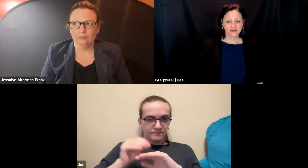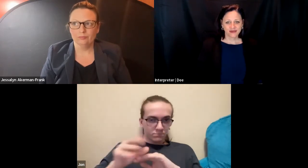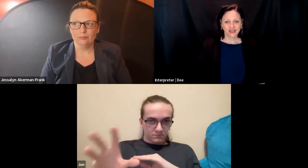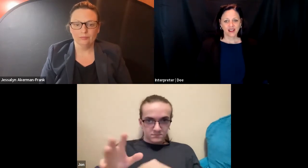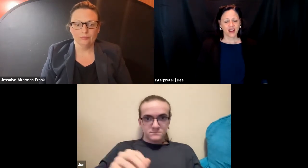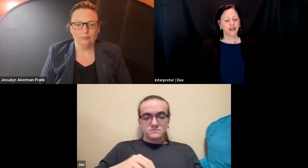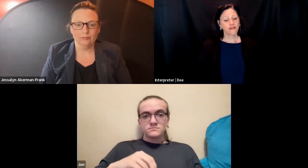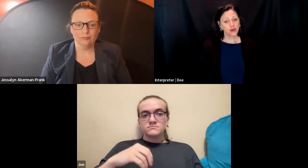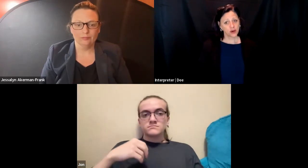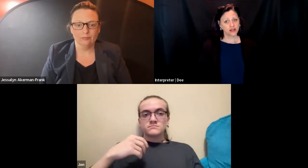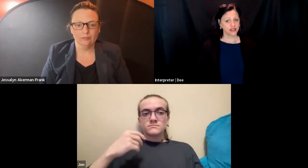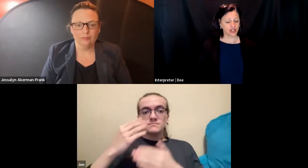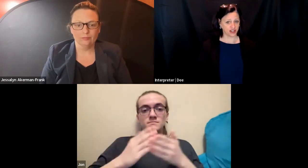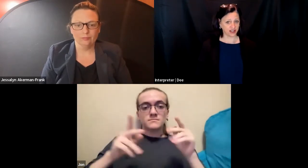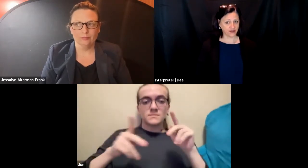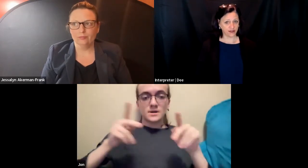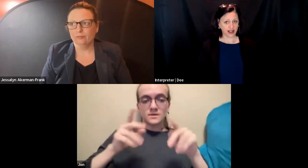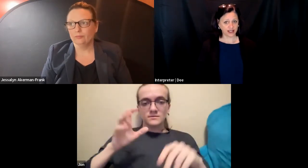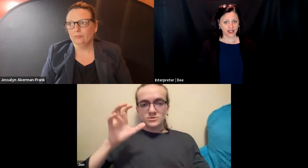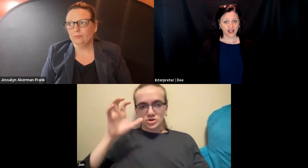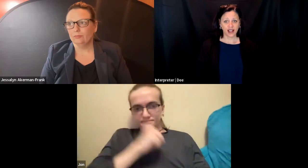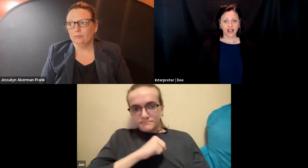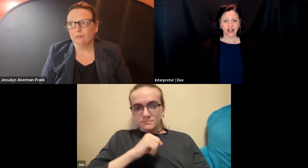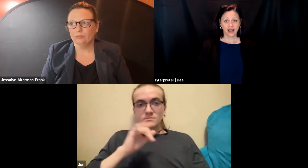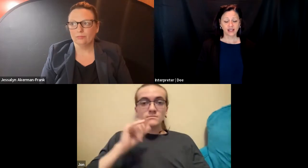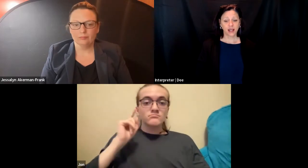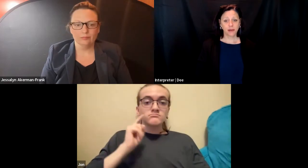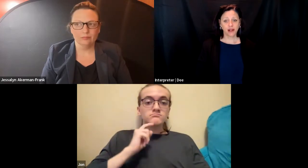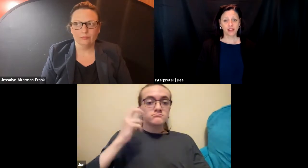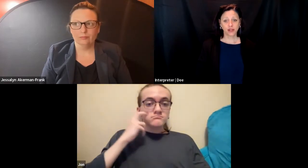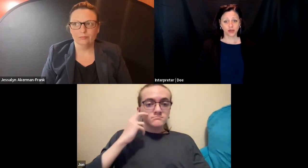Jon: This is Jon.